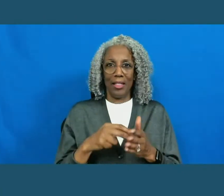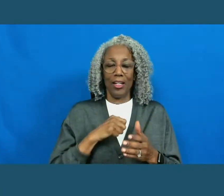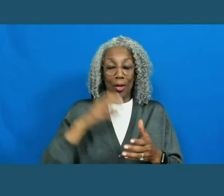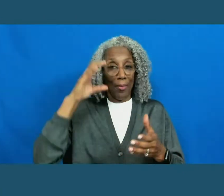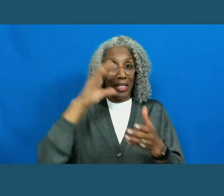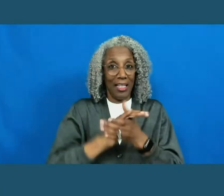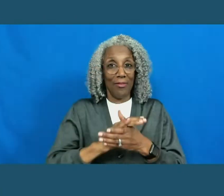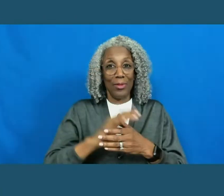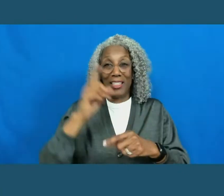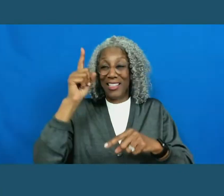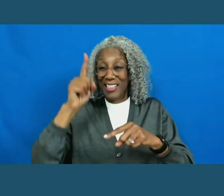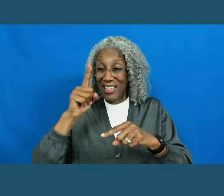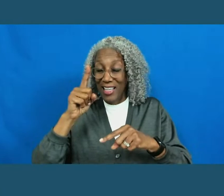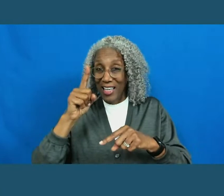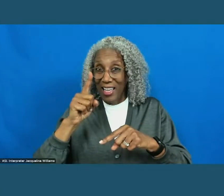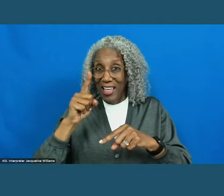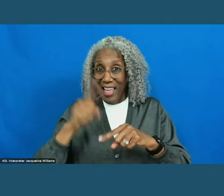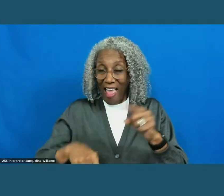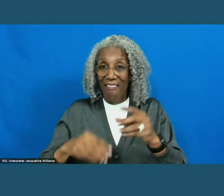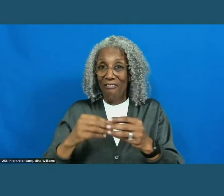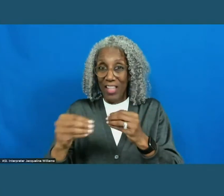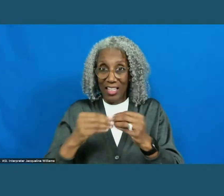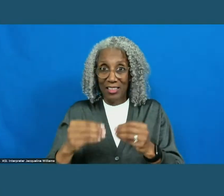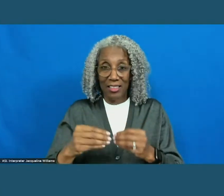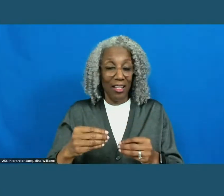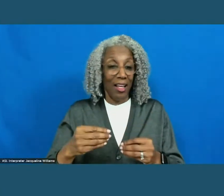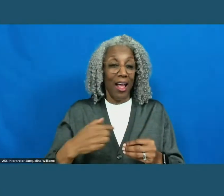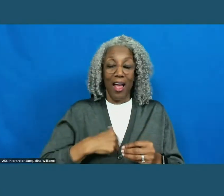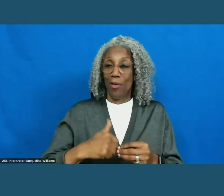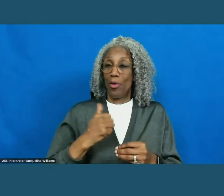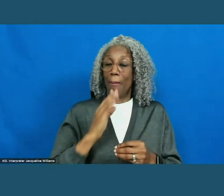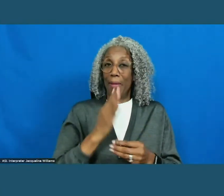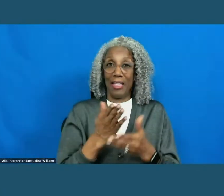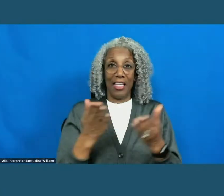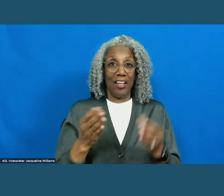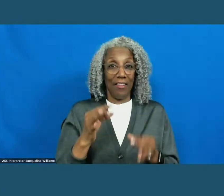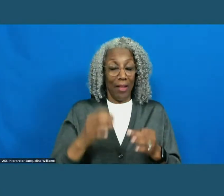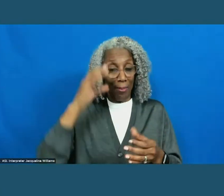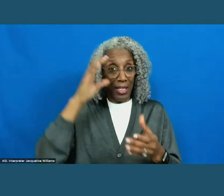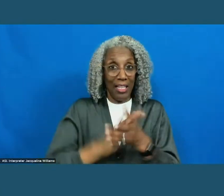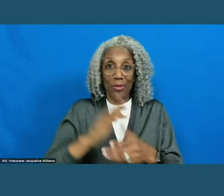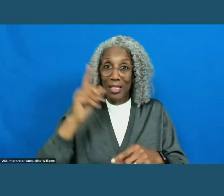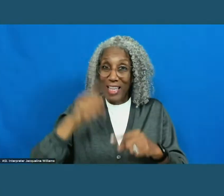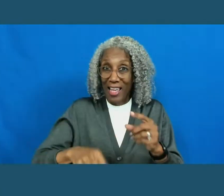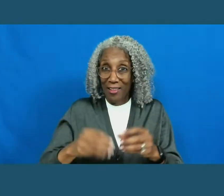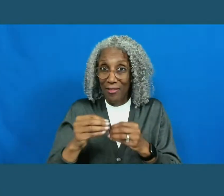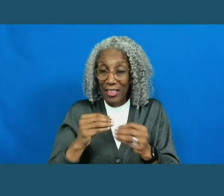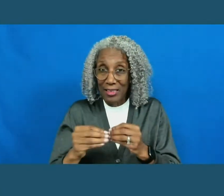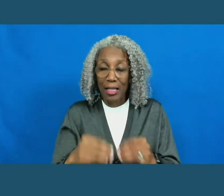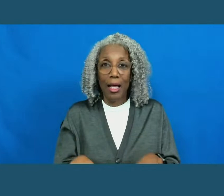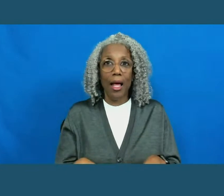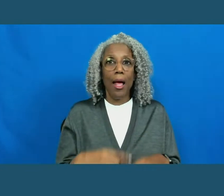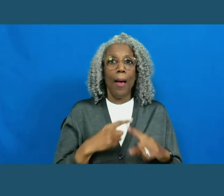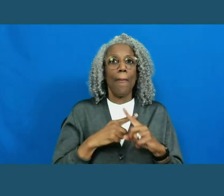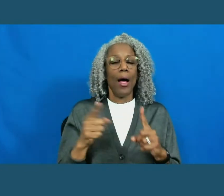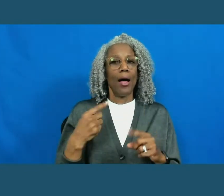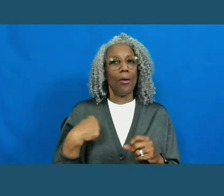say that to see this is not at all that. I don't believe that This is a problem that we cannot